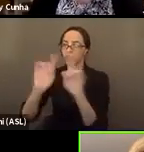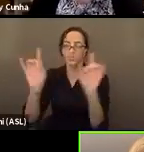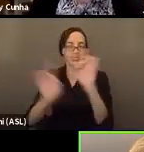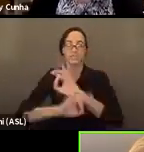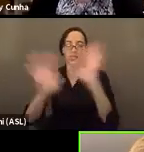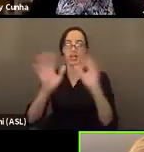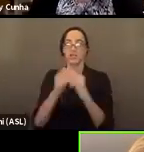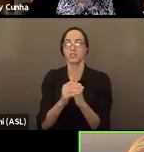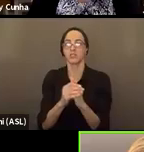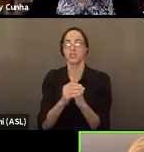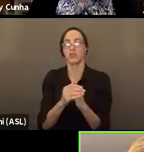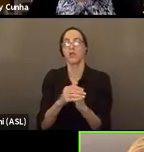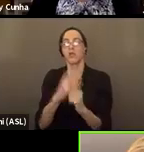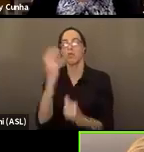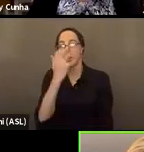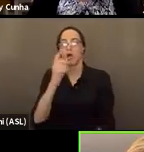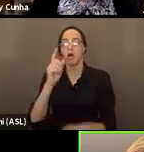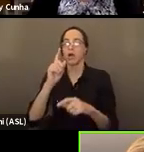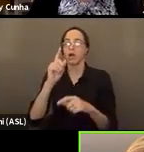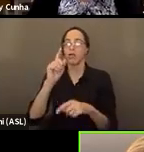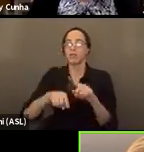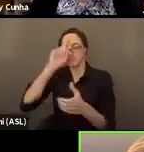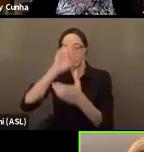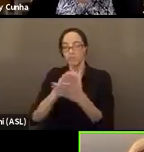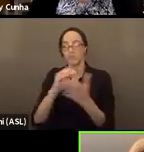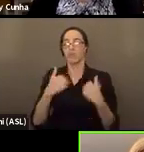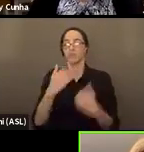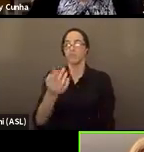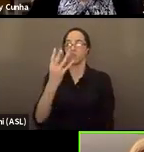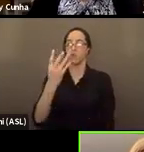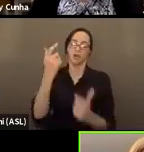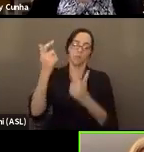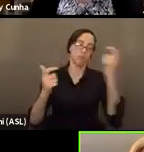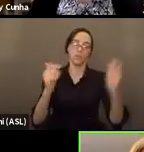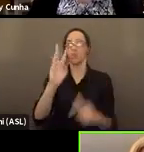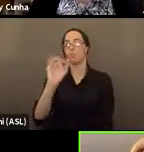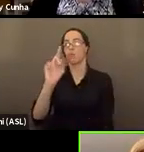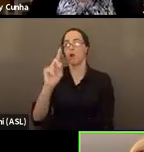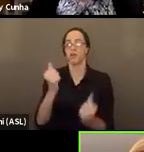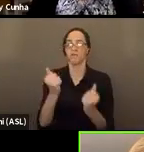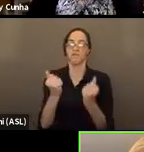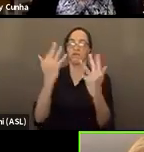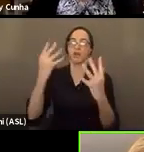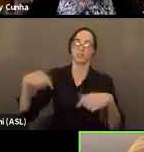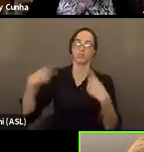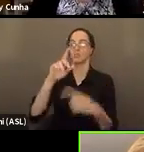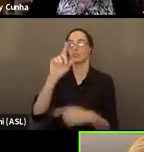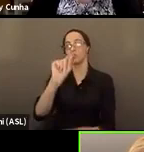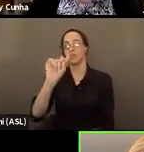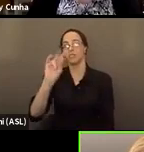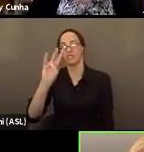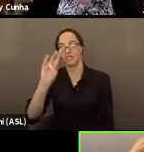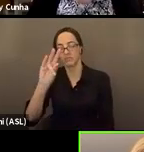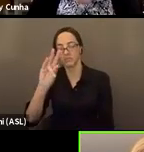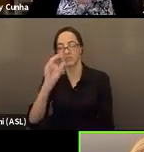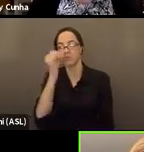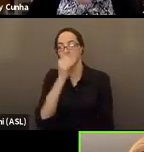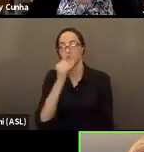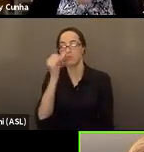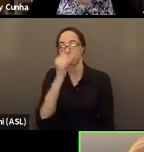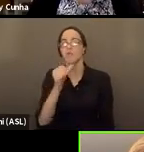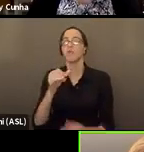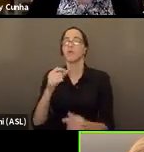2017 and we are getting much better at this unfortunately we still have these wildfires but